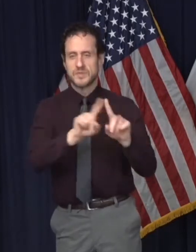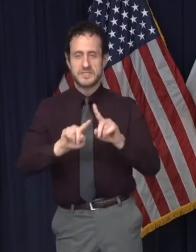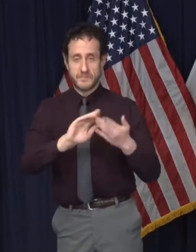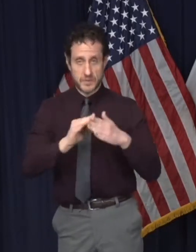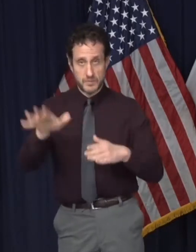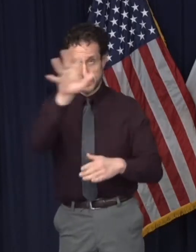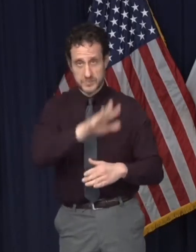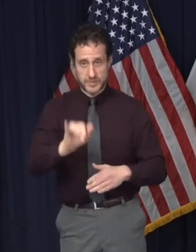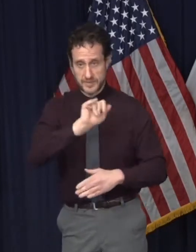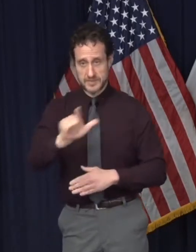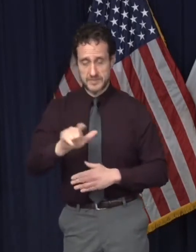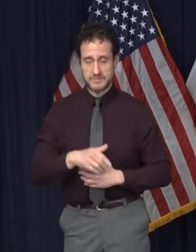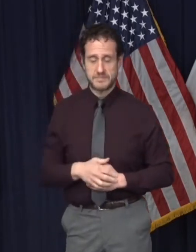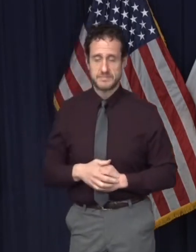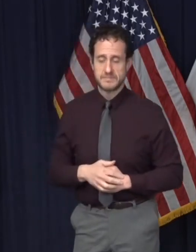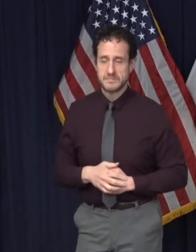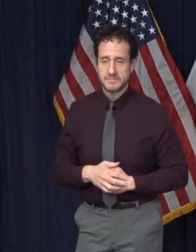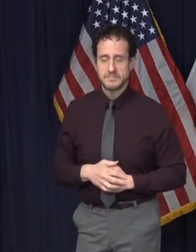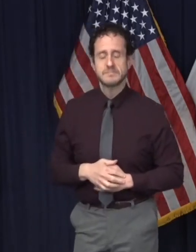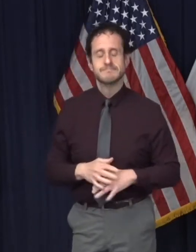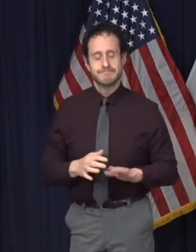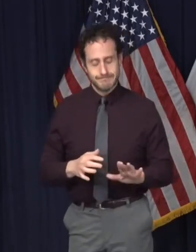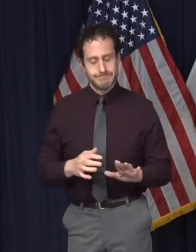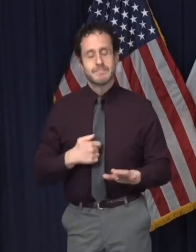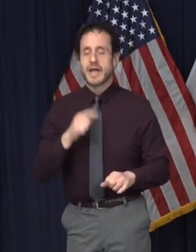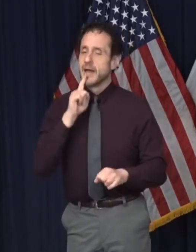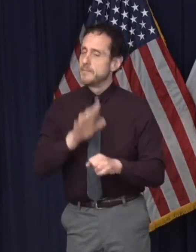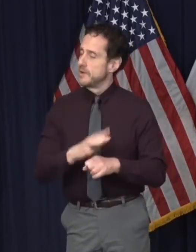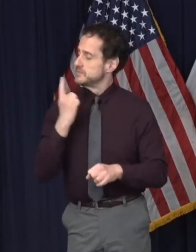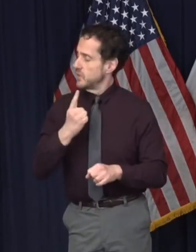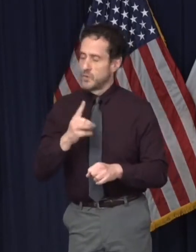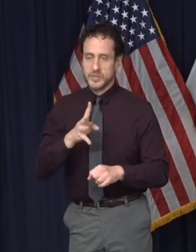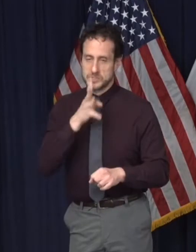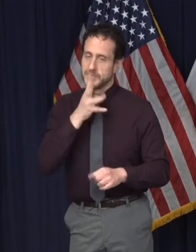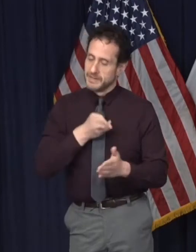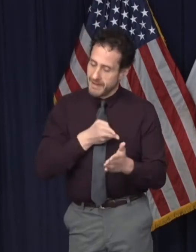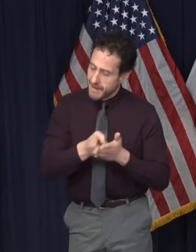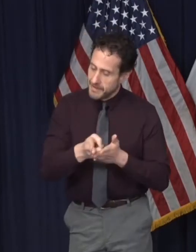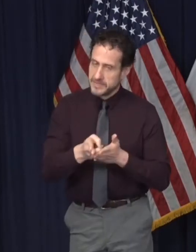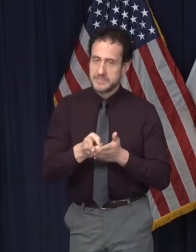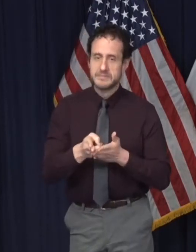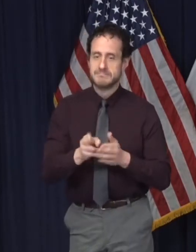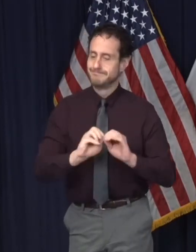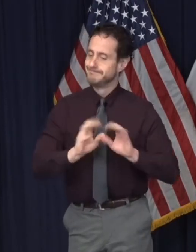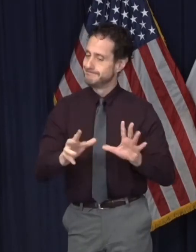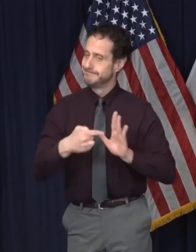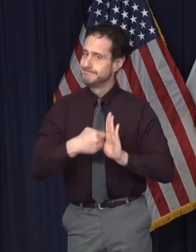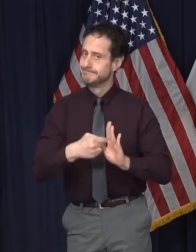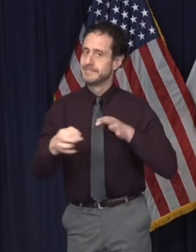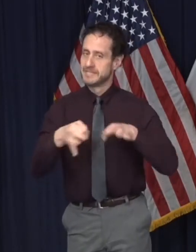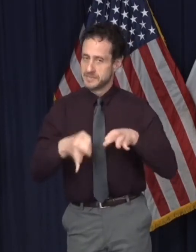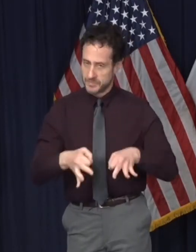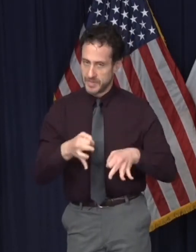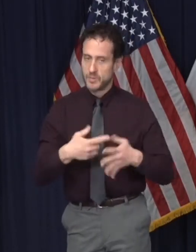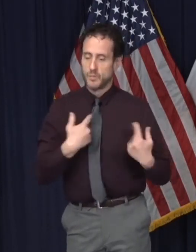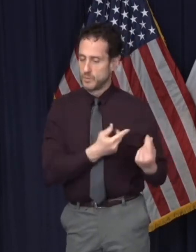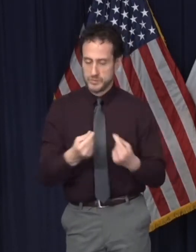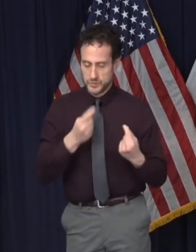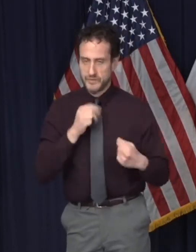PRESENCE IN OUR COMMUNITIES ACROSS ILLINOIS. FOLKS, I PROMISED YOU HONESTY AND TRANSPARENCY IN EVERY STEP